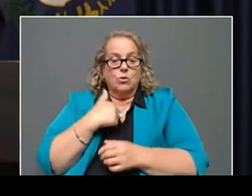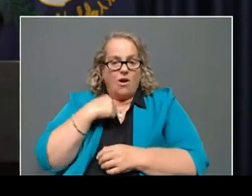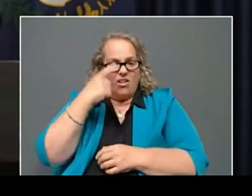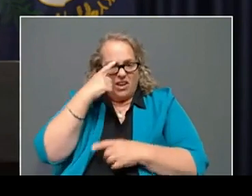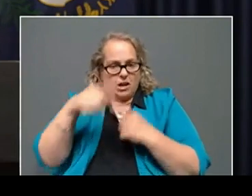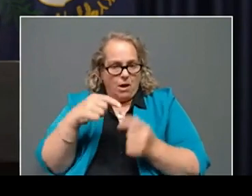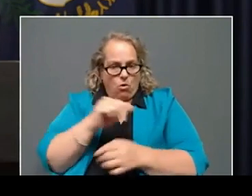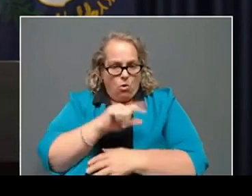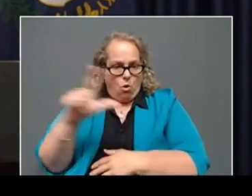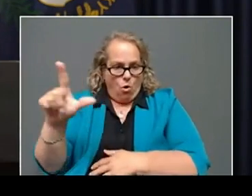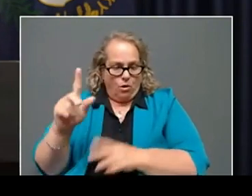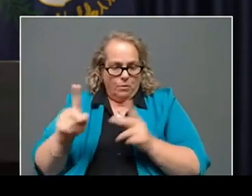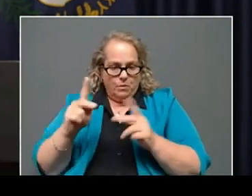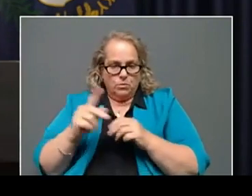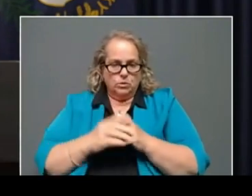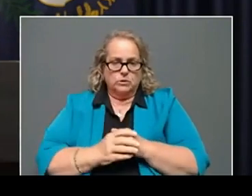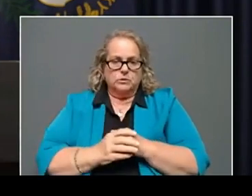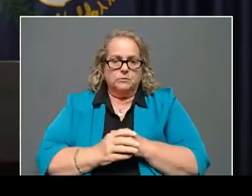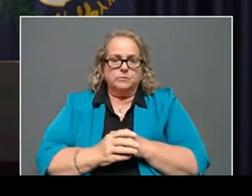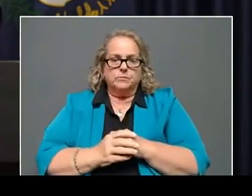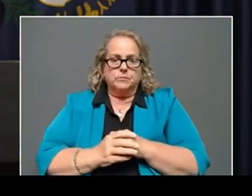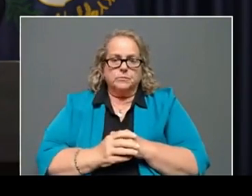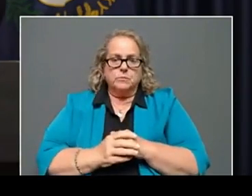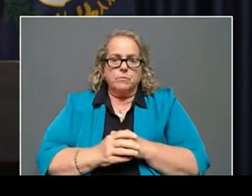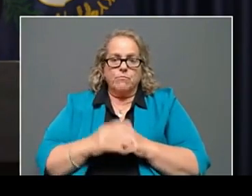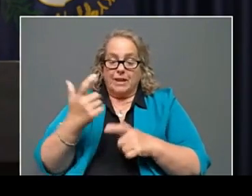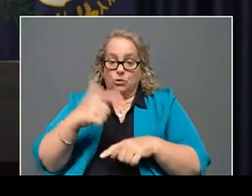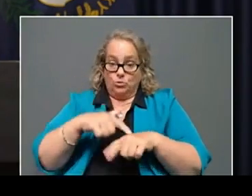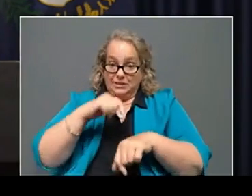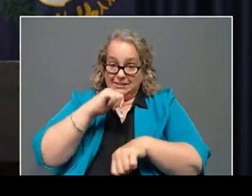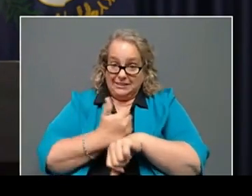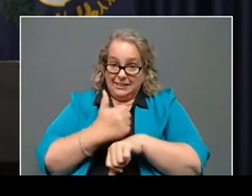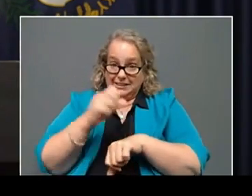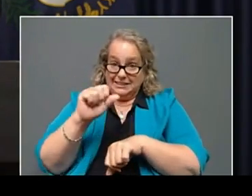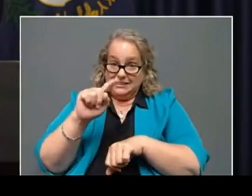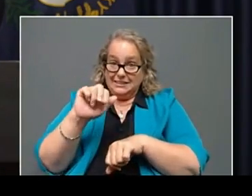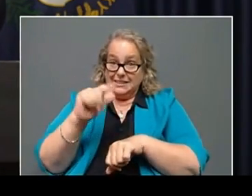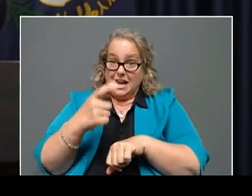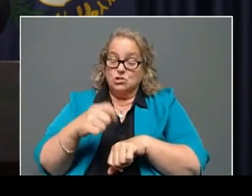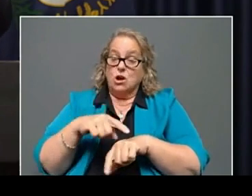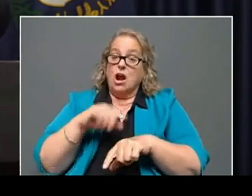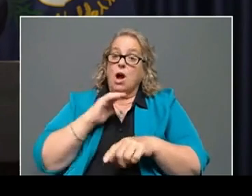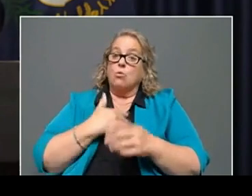So to set the stage in our discussion on uh where we are in fighting covid